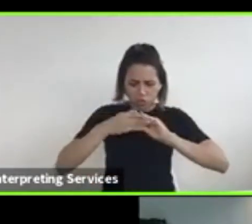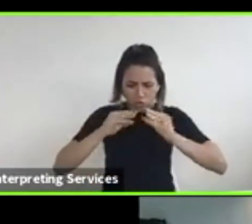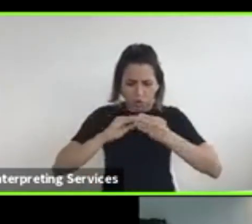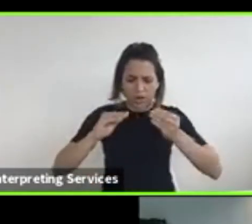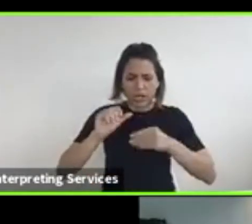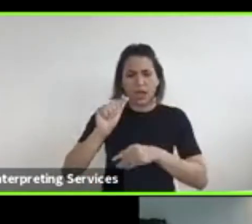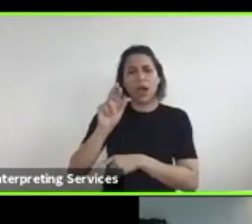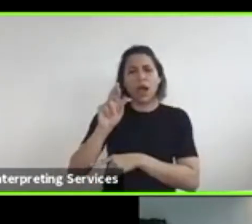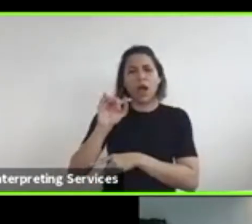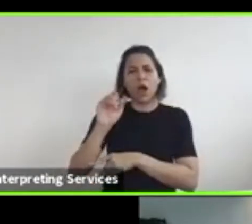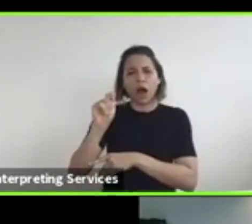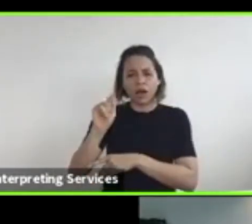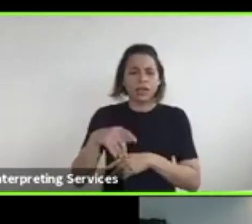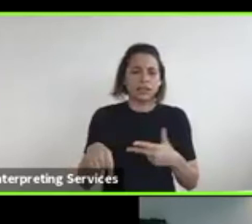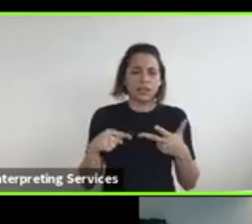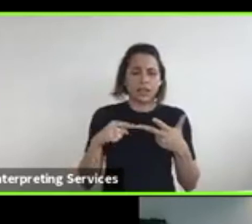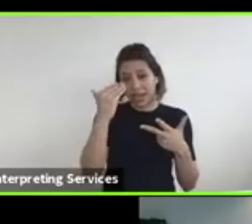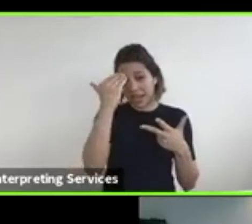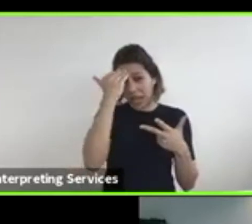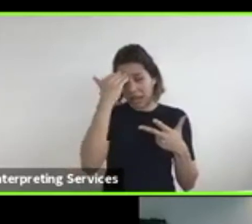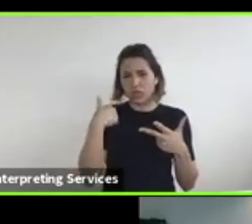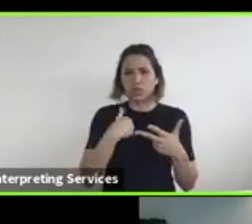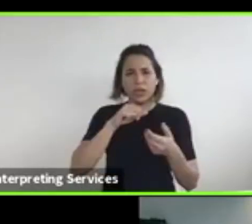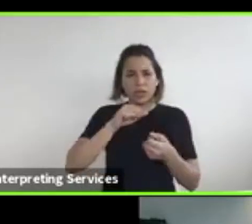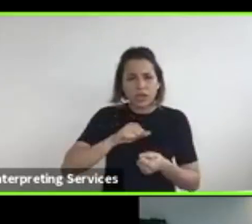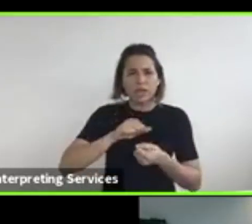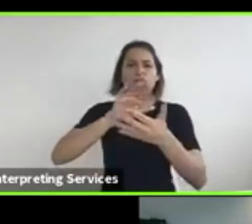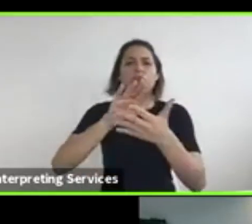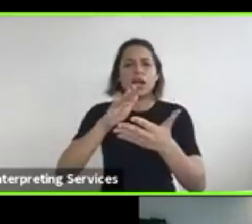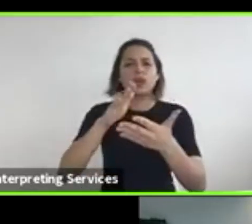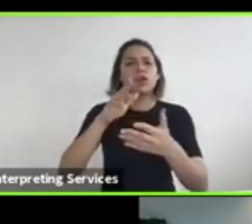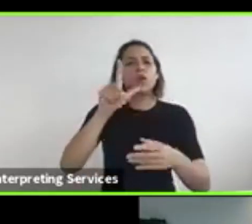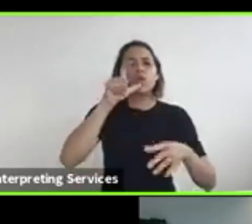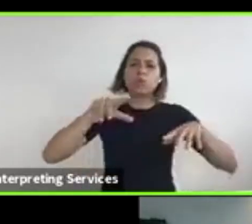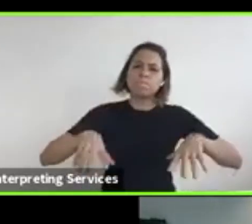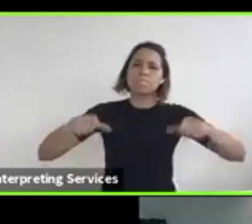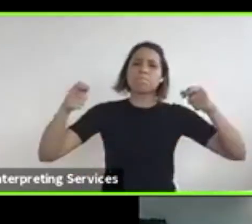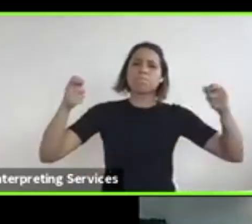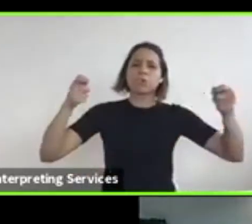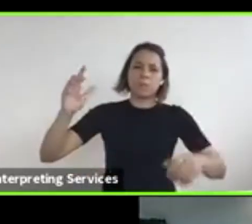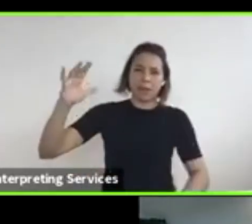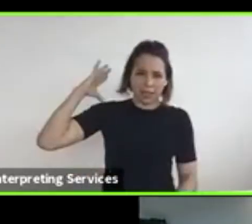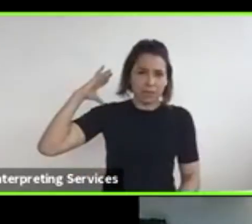THE BELLY OF THE COLONIAL BEAST AND THAT IS EVER NECESSARY, AND WE OBVIOUSLY KNOW IS EXTREMELY